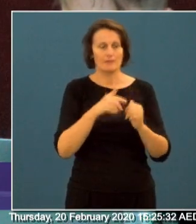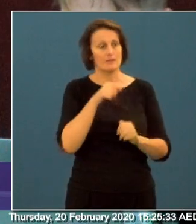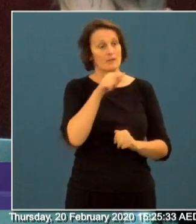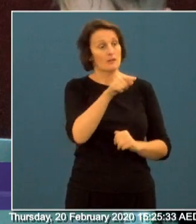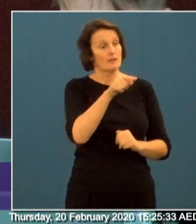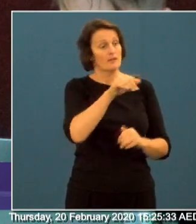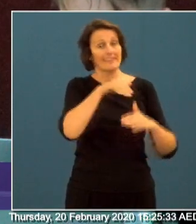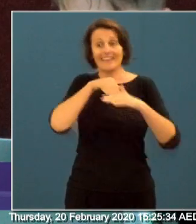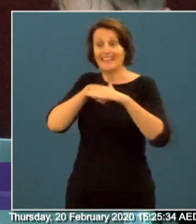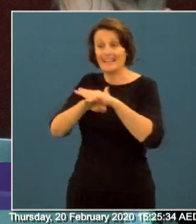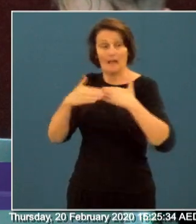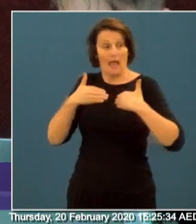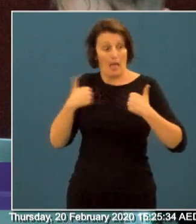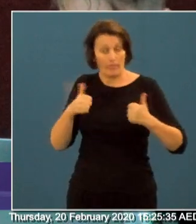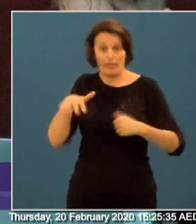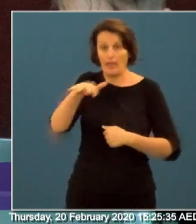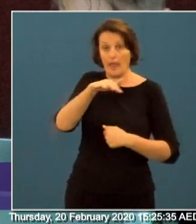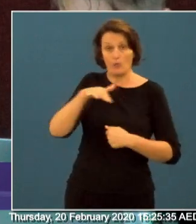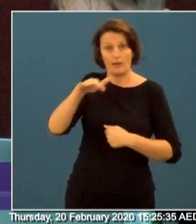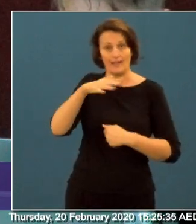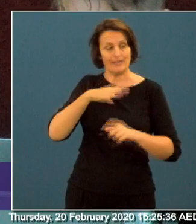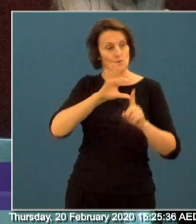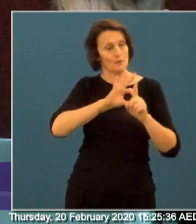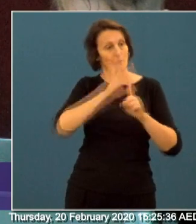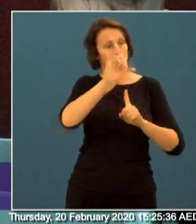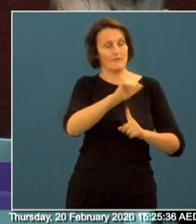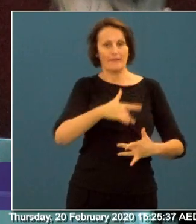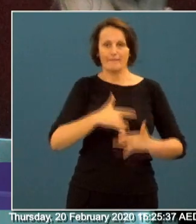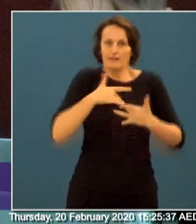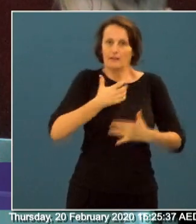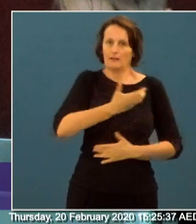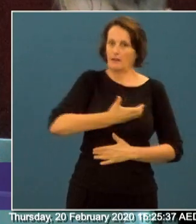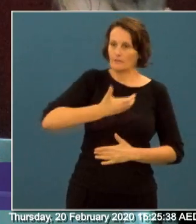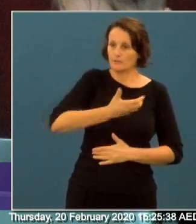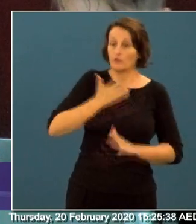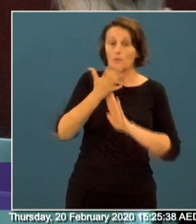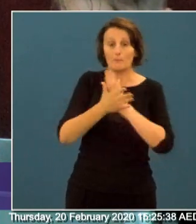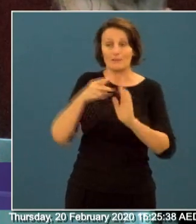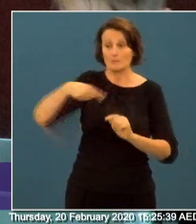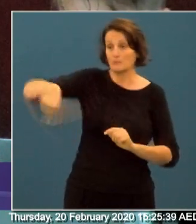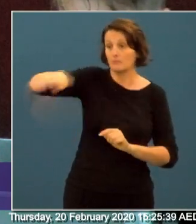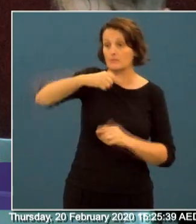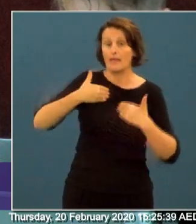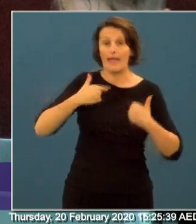include the integrated models of care that are consistently implemented,